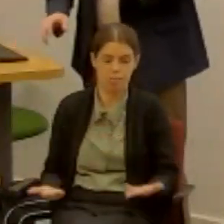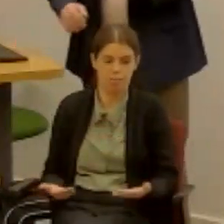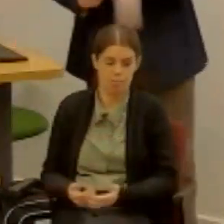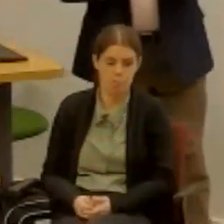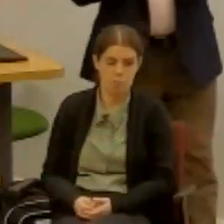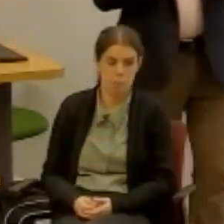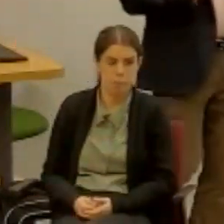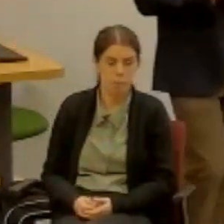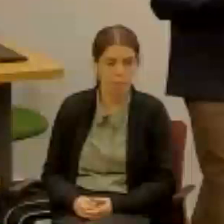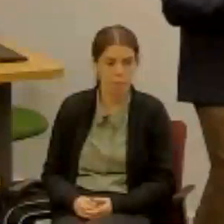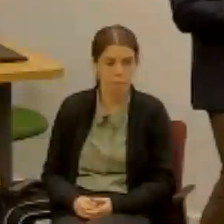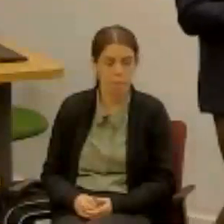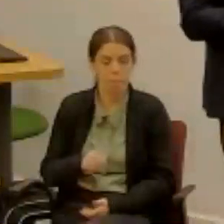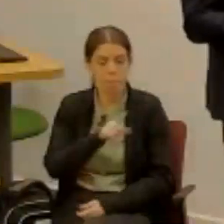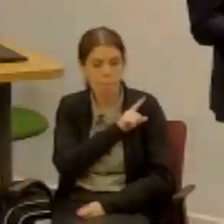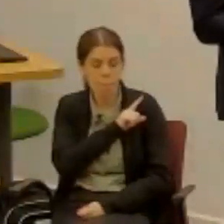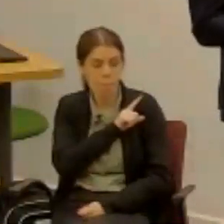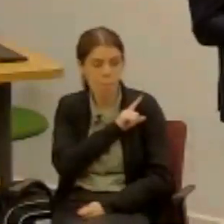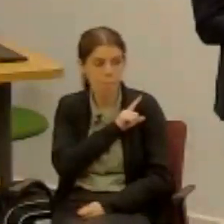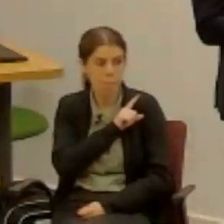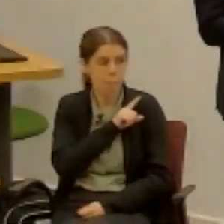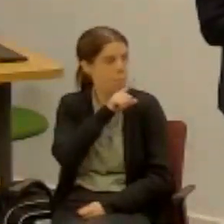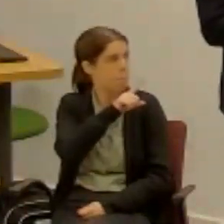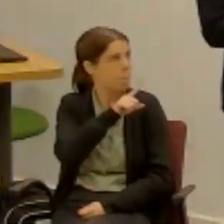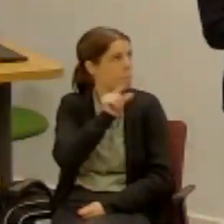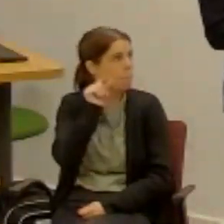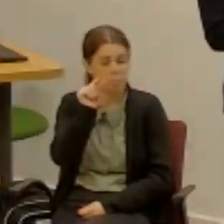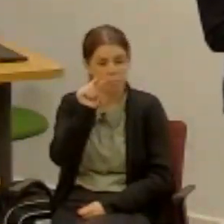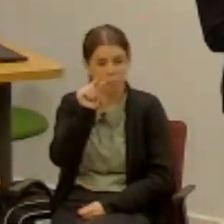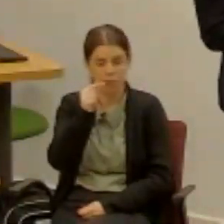I the reason for that is so. So, this is slightly complicated. But let me just chip talk through.